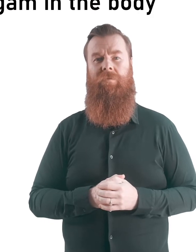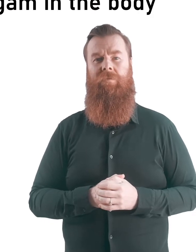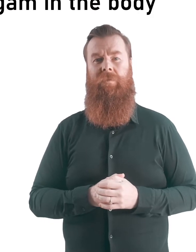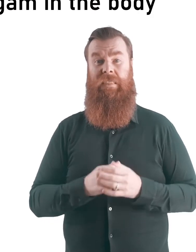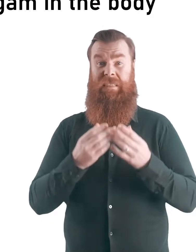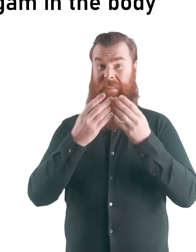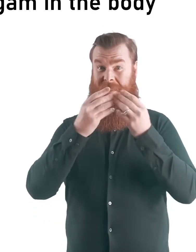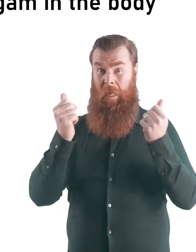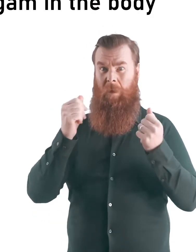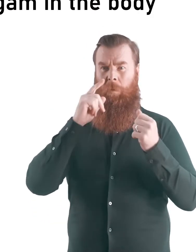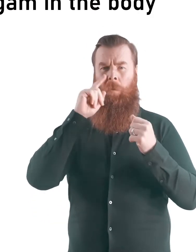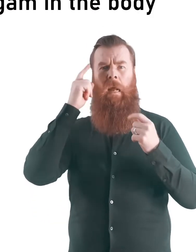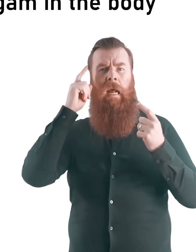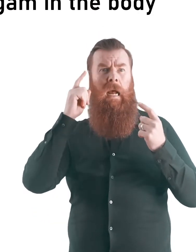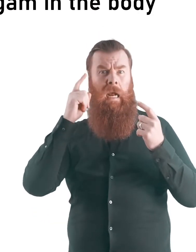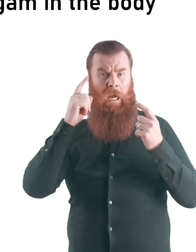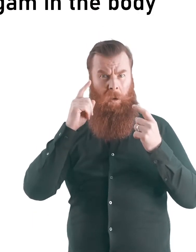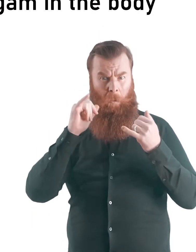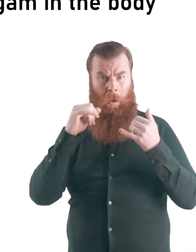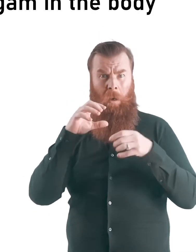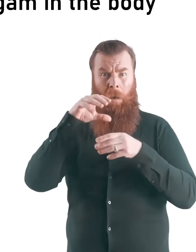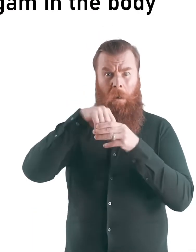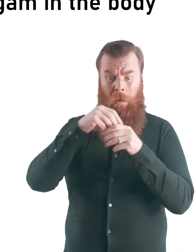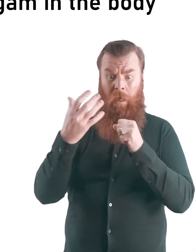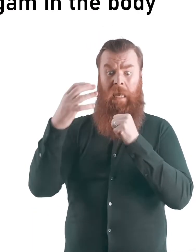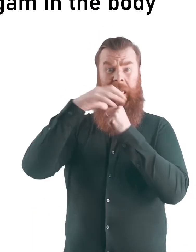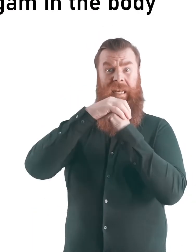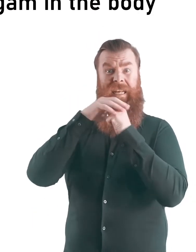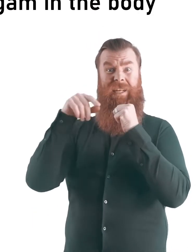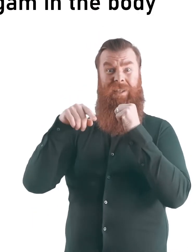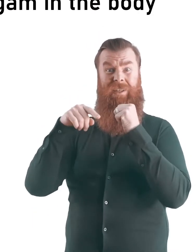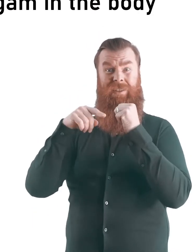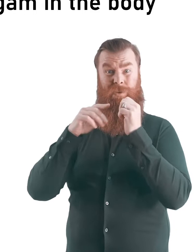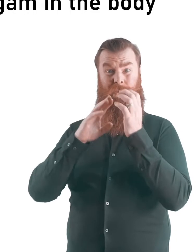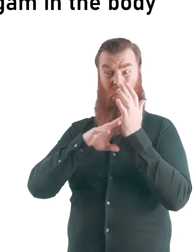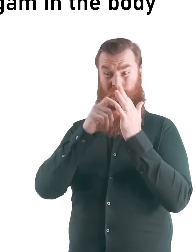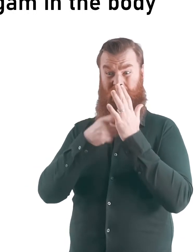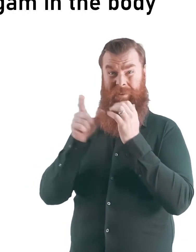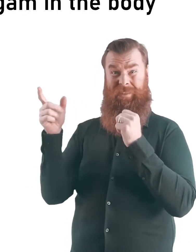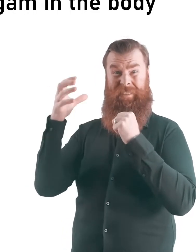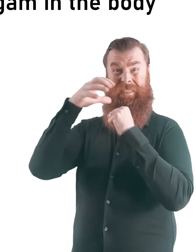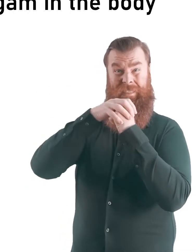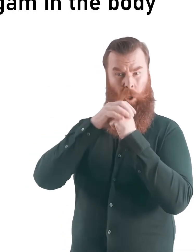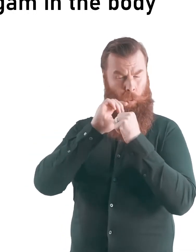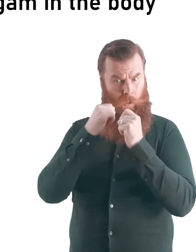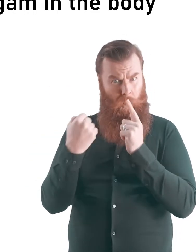Some people worry that the mercury in dental amalgam can cause health problems.